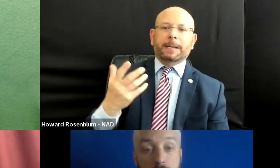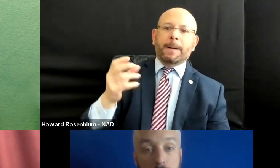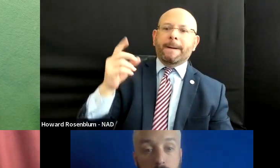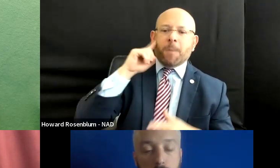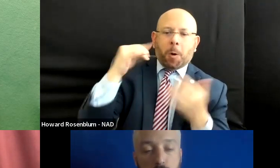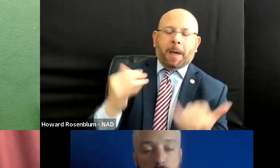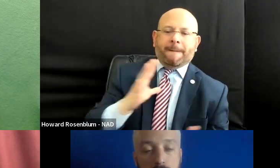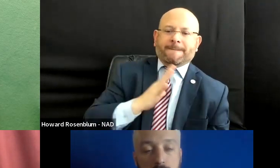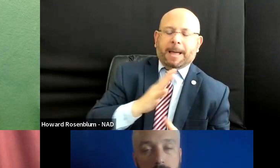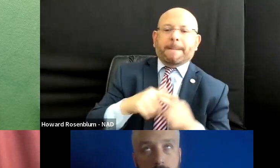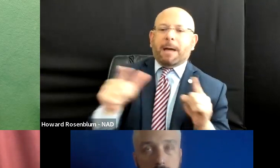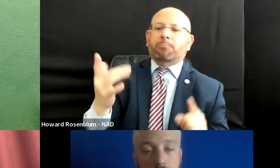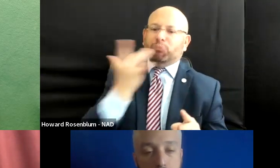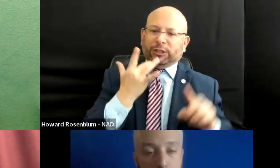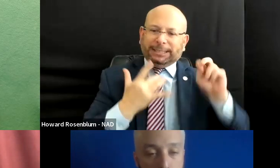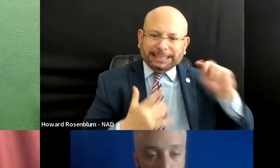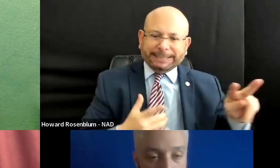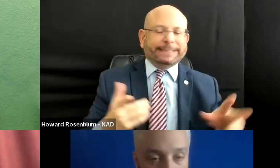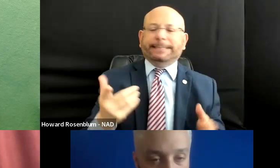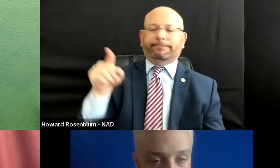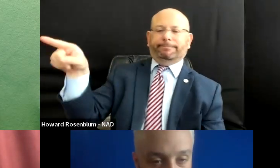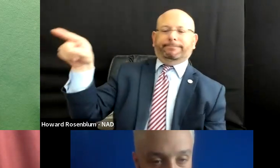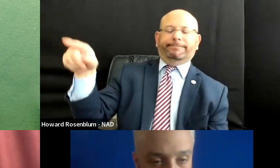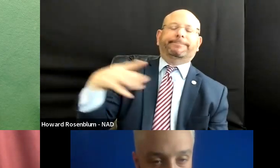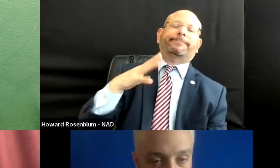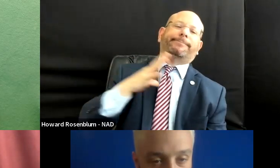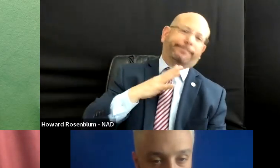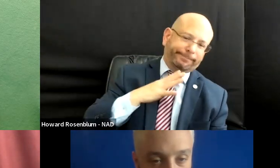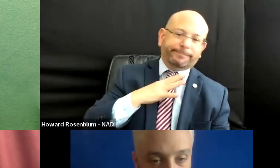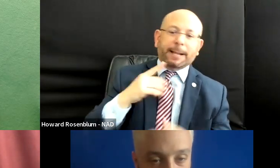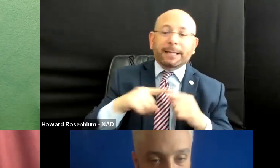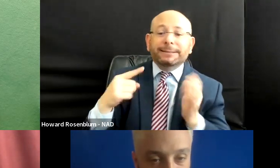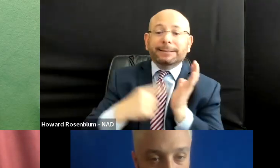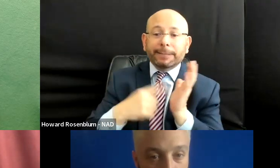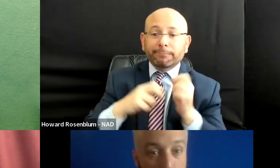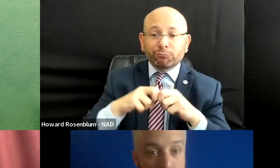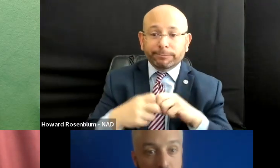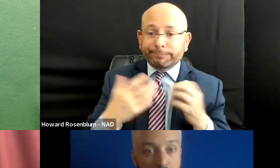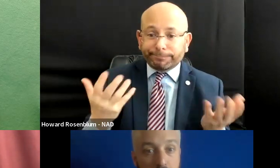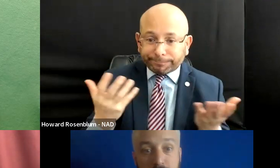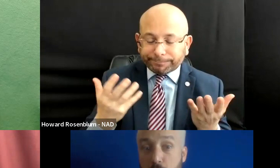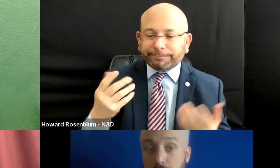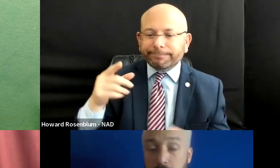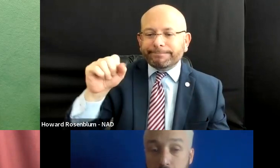to go above and beyond what the requirement was. was. So finally had had the online